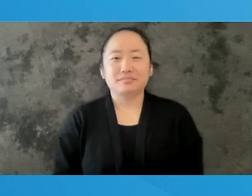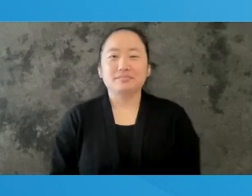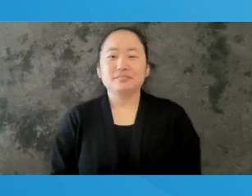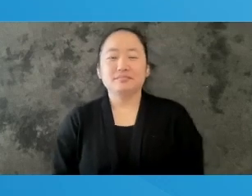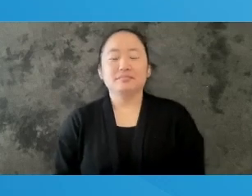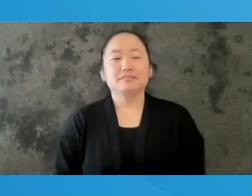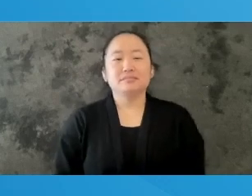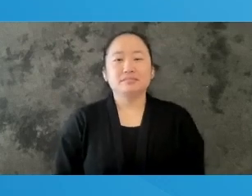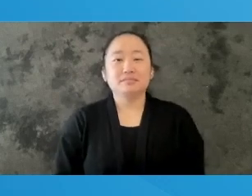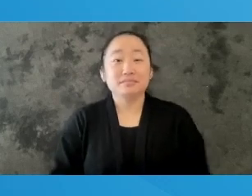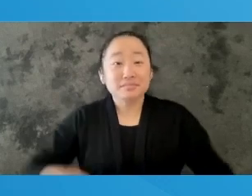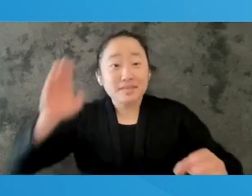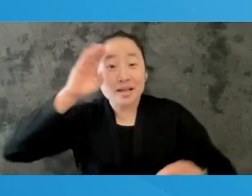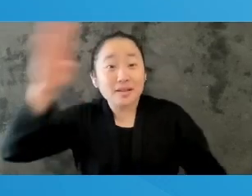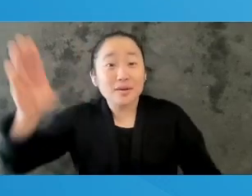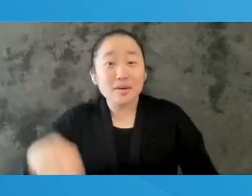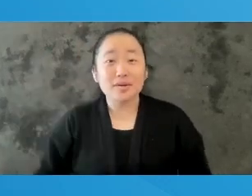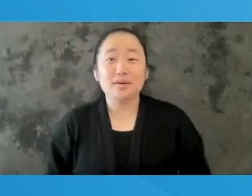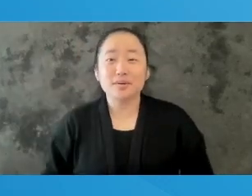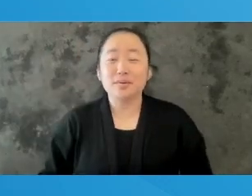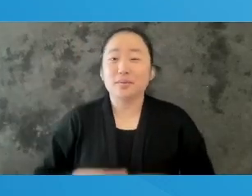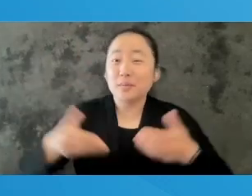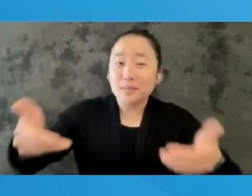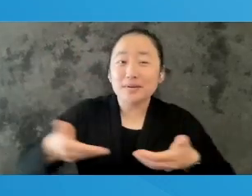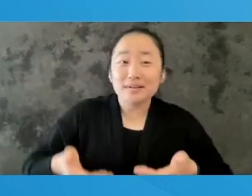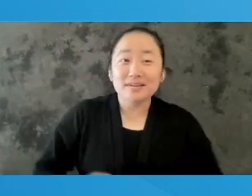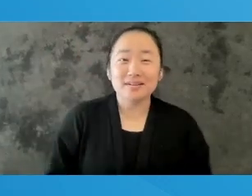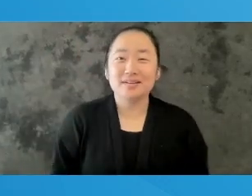Hello. Welcome.